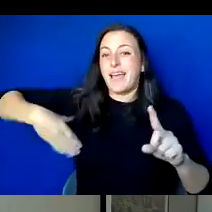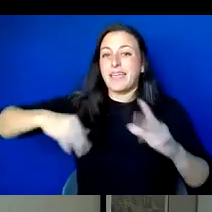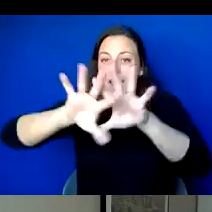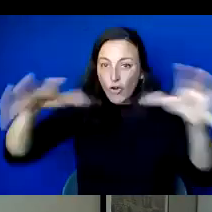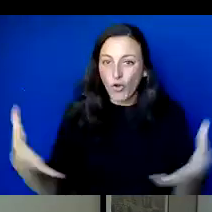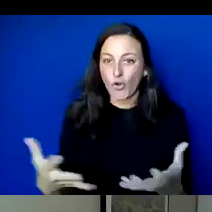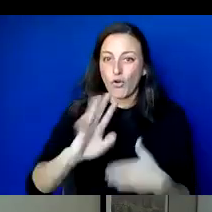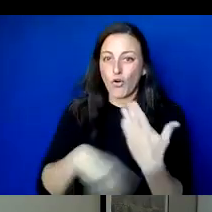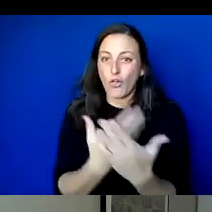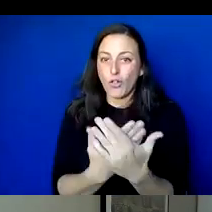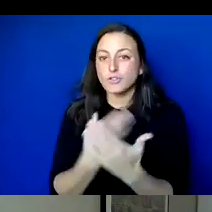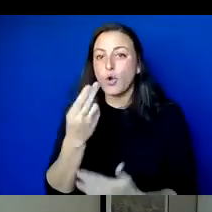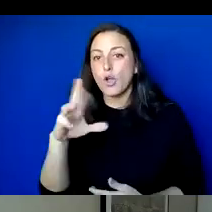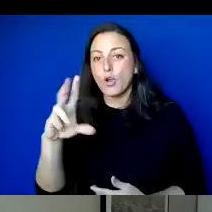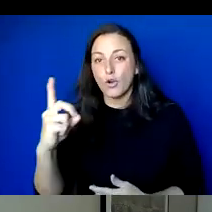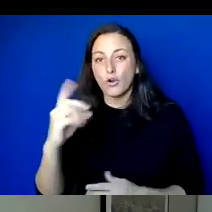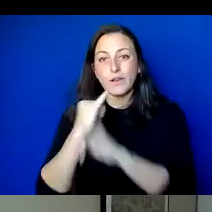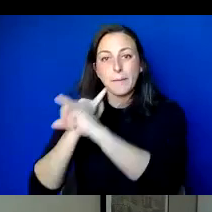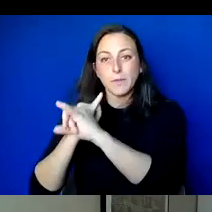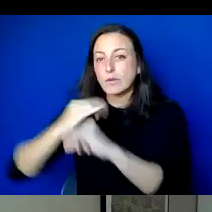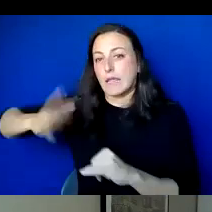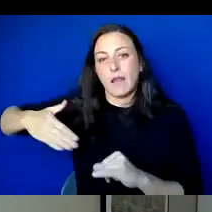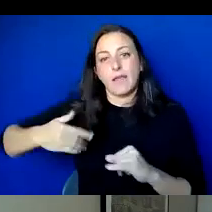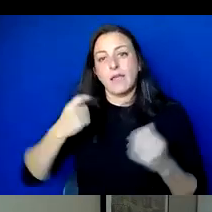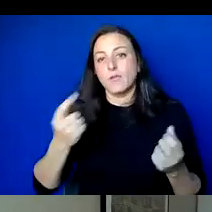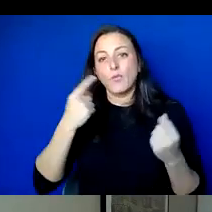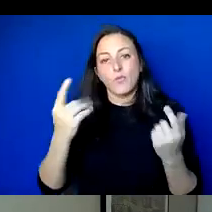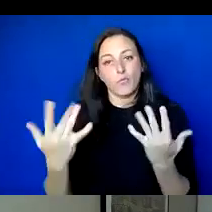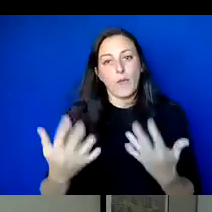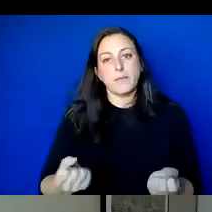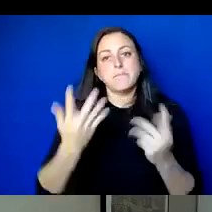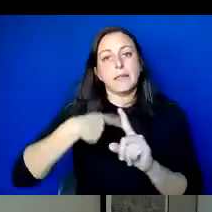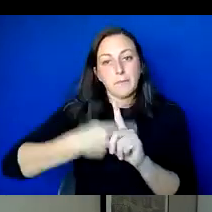herd immunity - for many more months to come, and so in general the population is going to